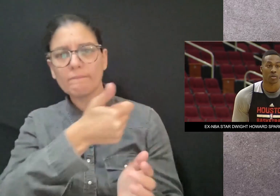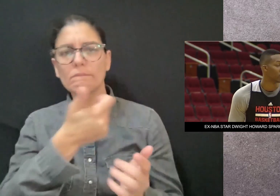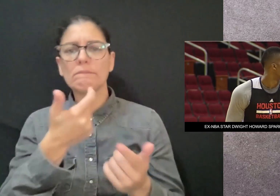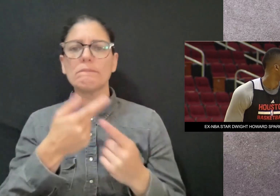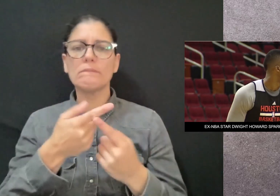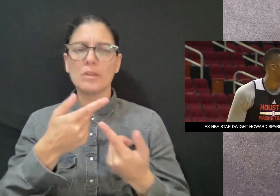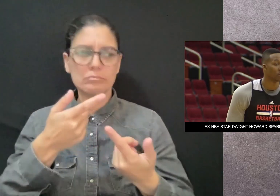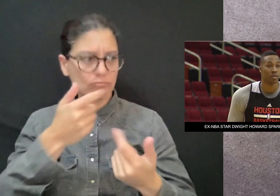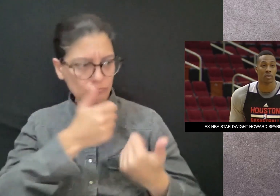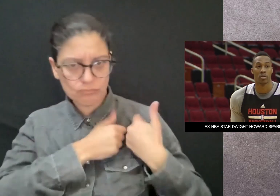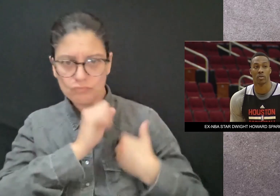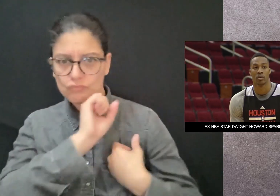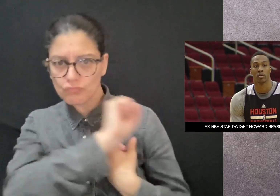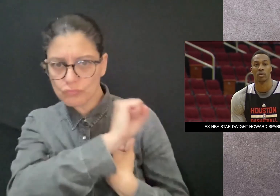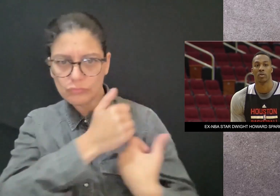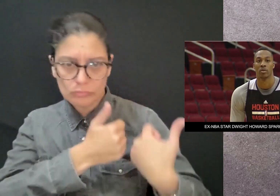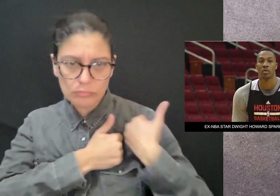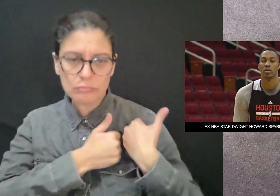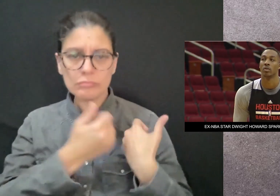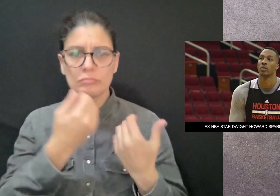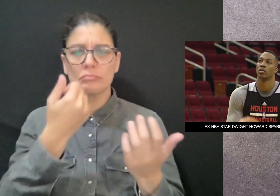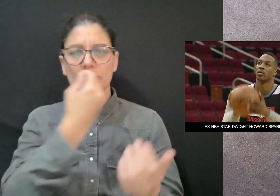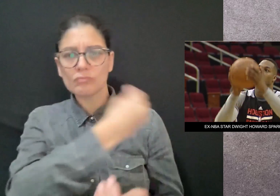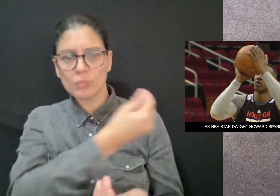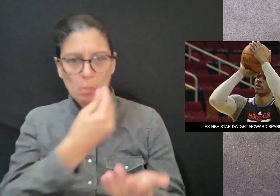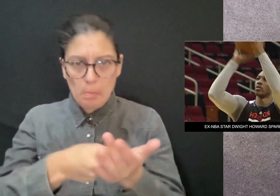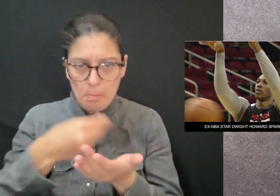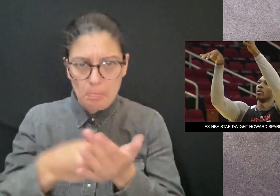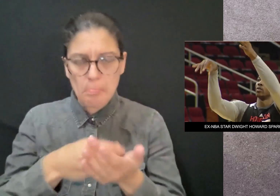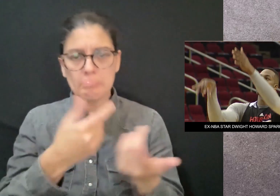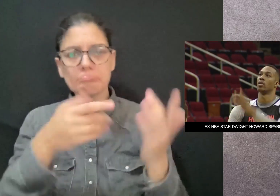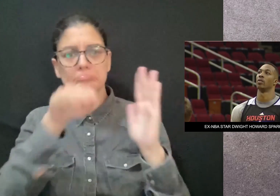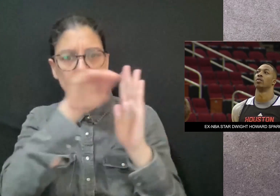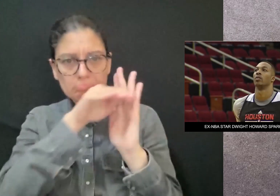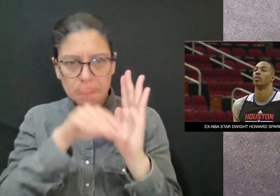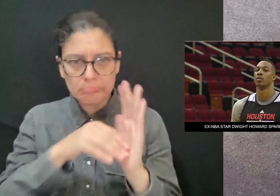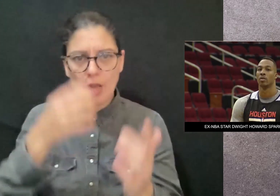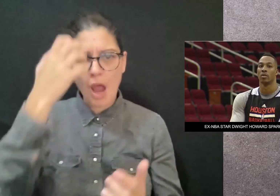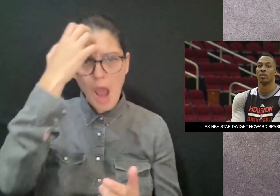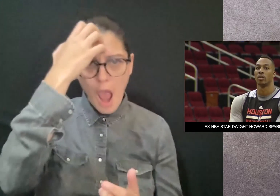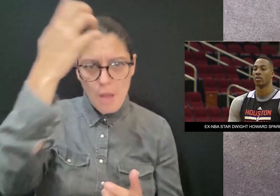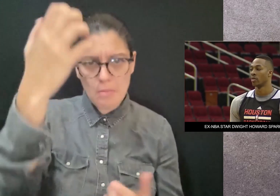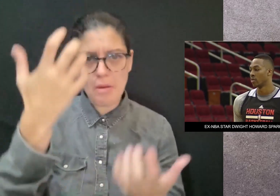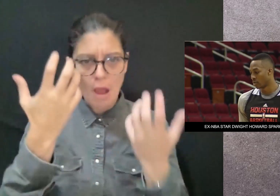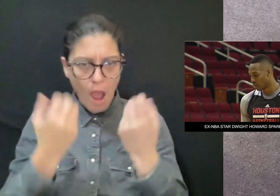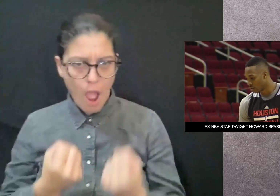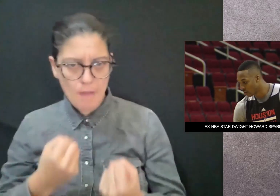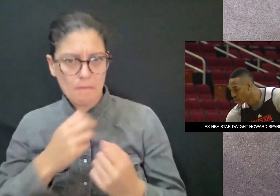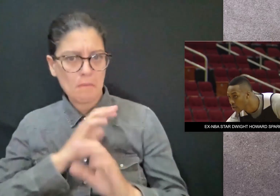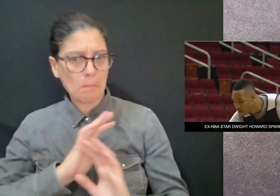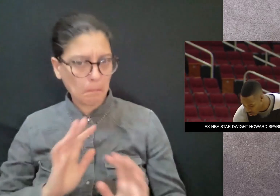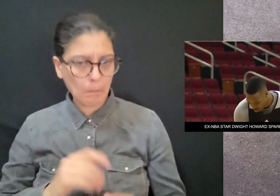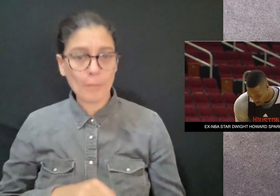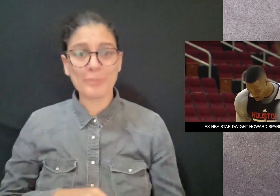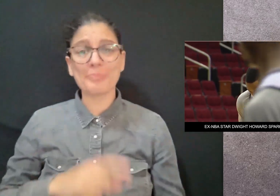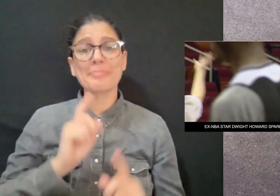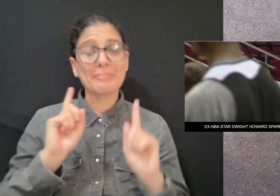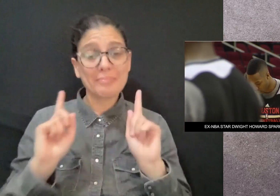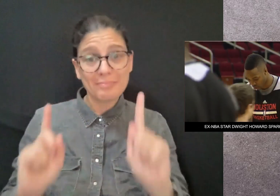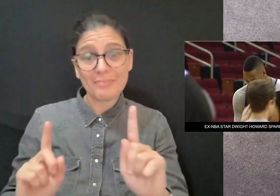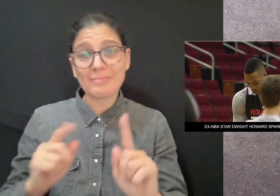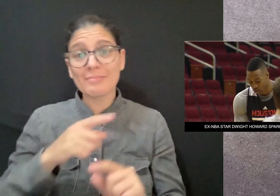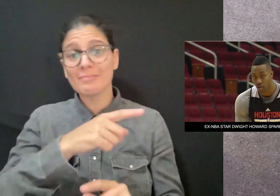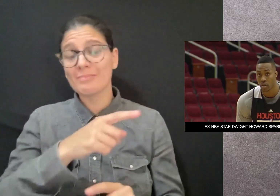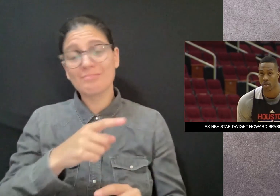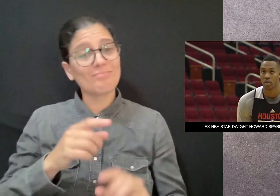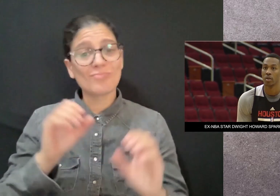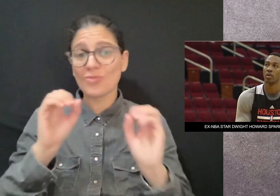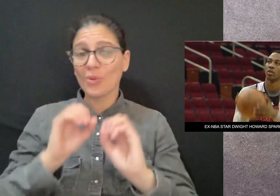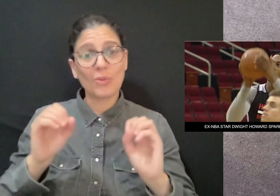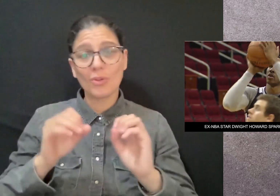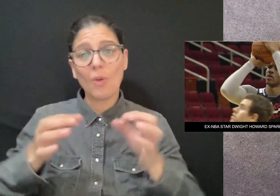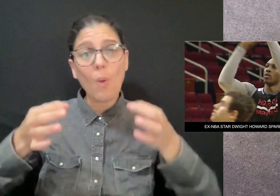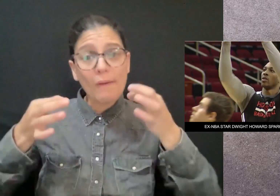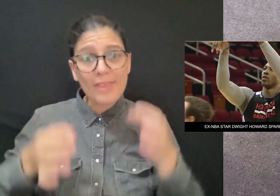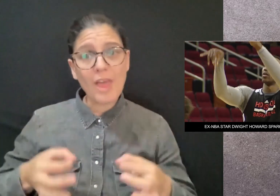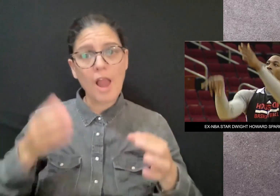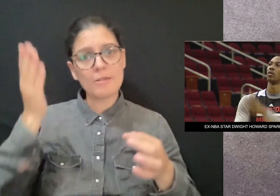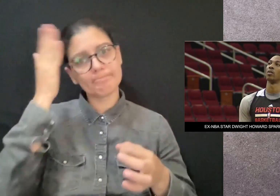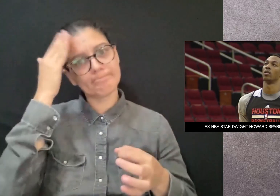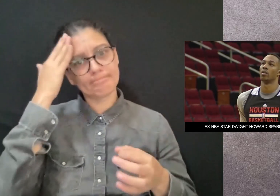military currency Constitution and elected government but it is not officially recognized